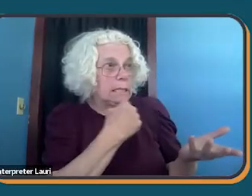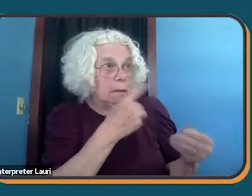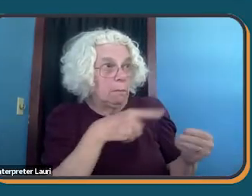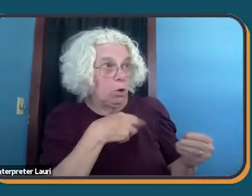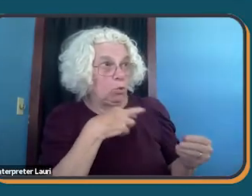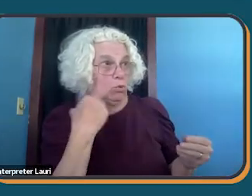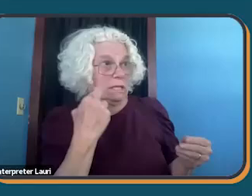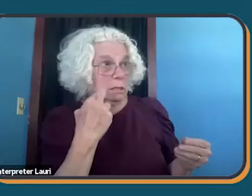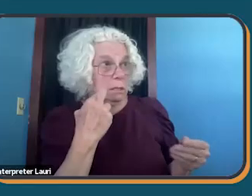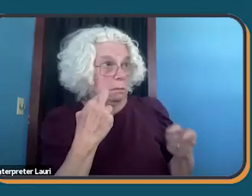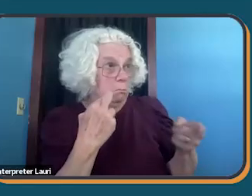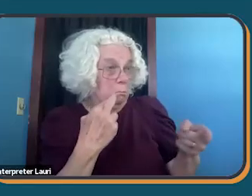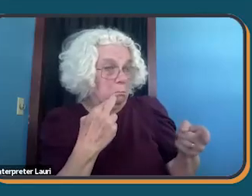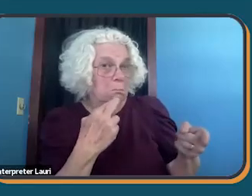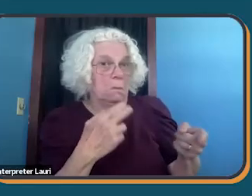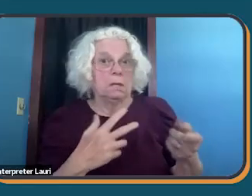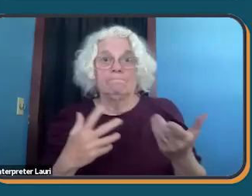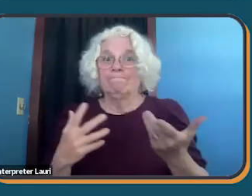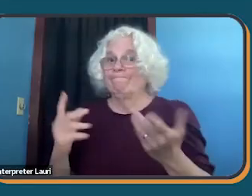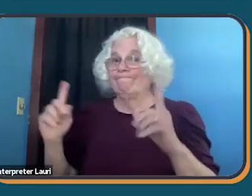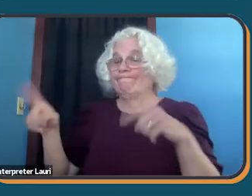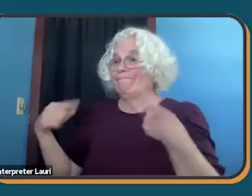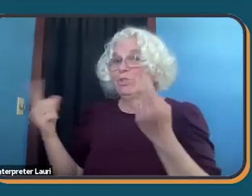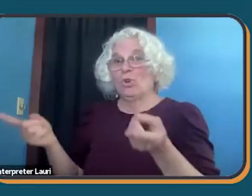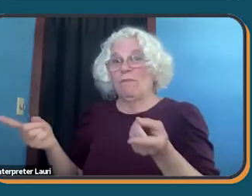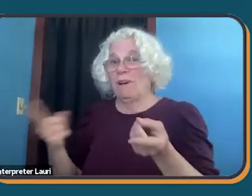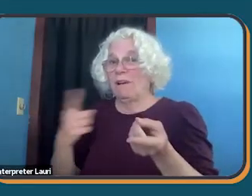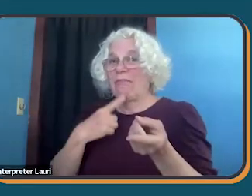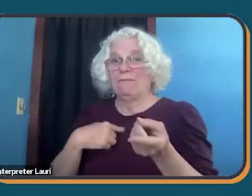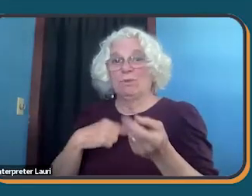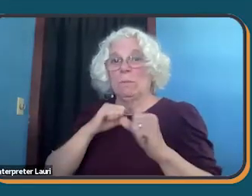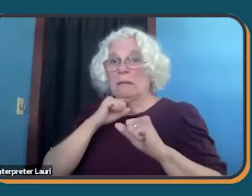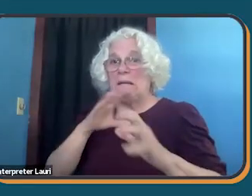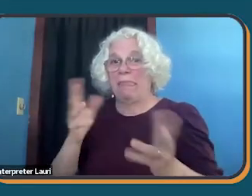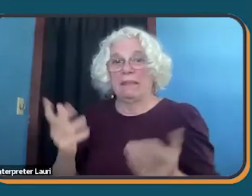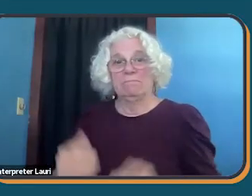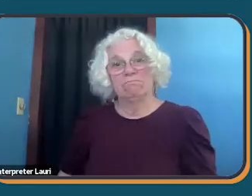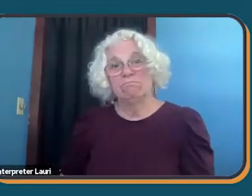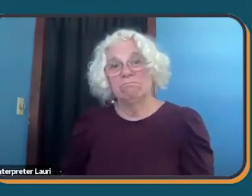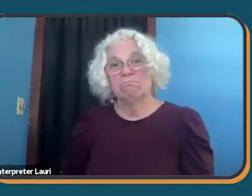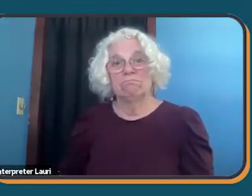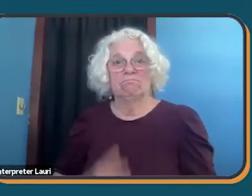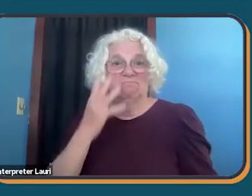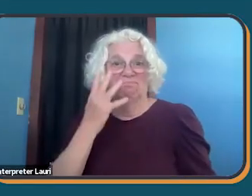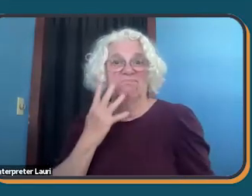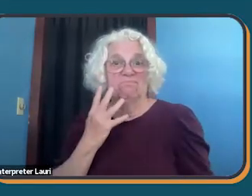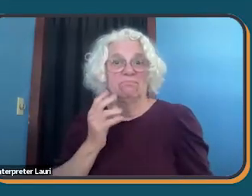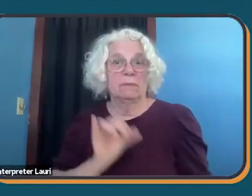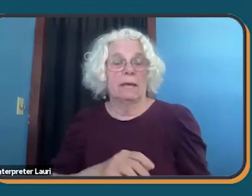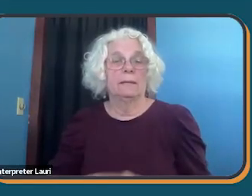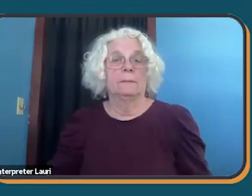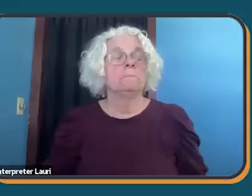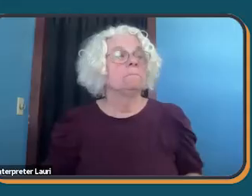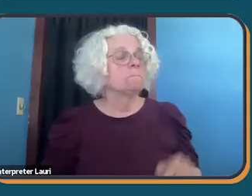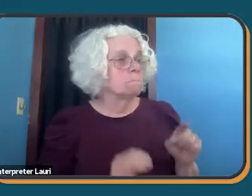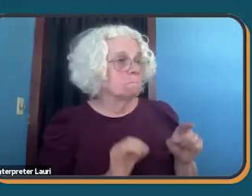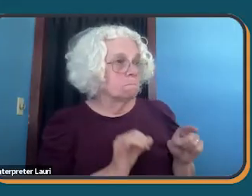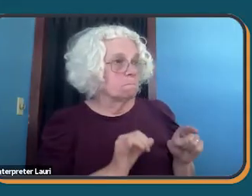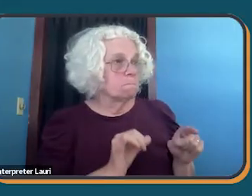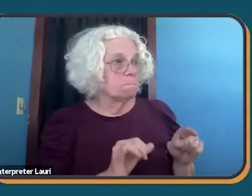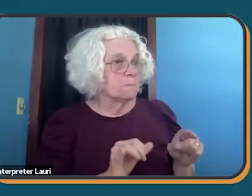Latisha Brown: Unfortunately, nothing. Brooke Cruz: Okay. When... whenever you do go to get your DEXA scan